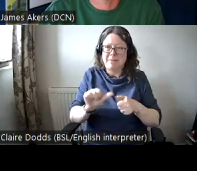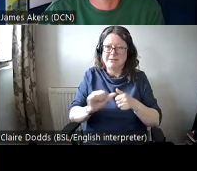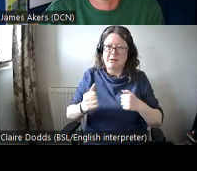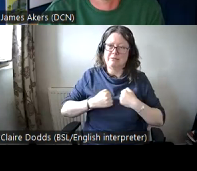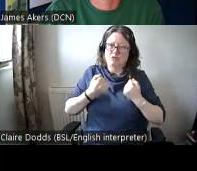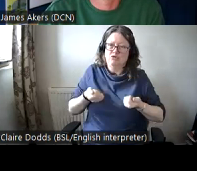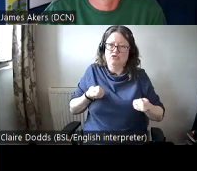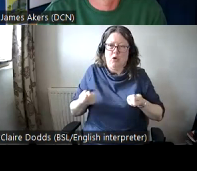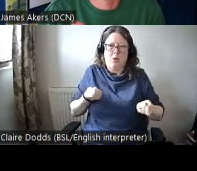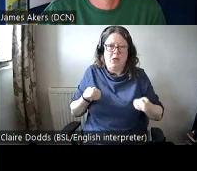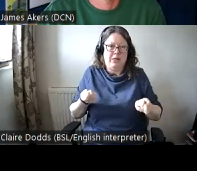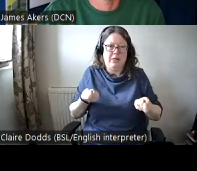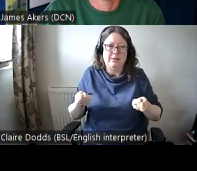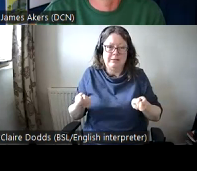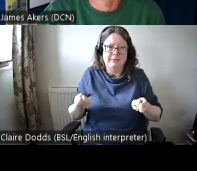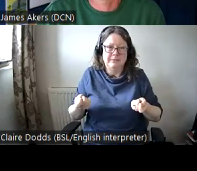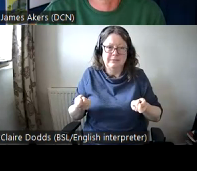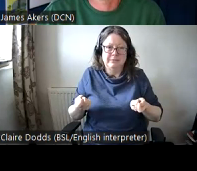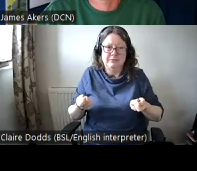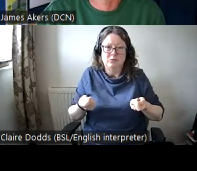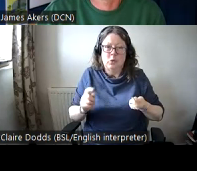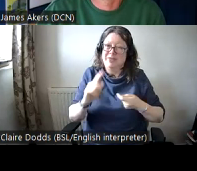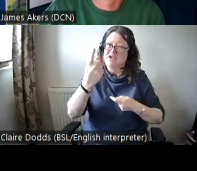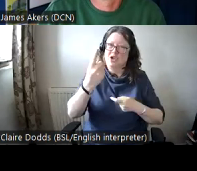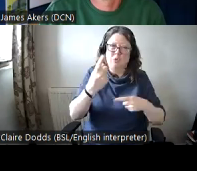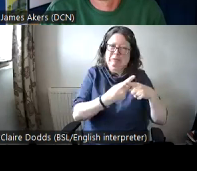Don't do that, and then have those ticks as well.